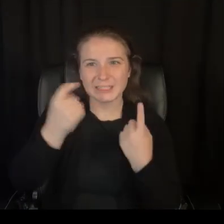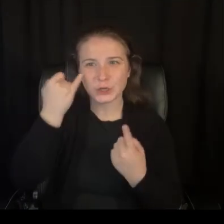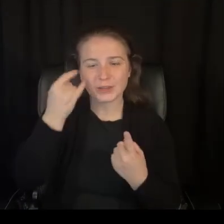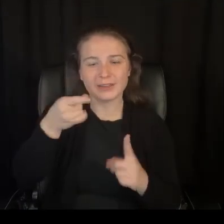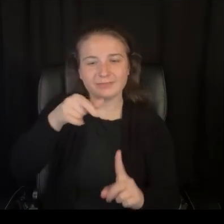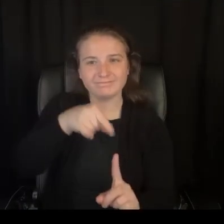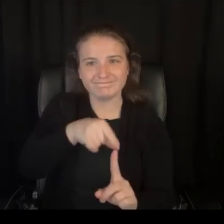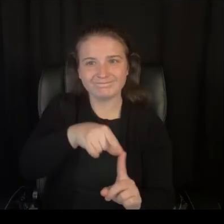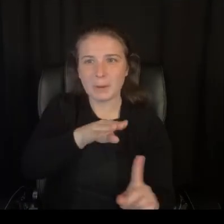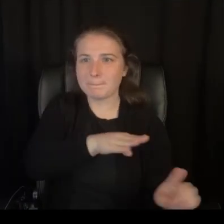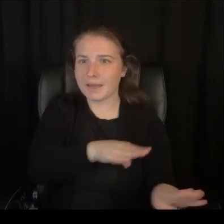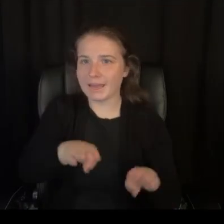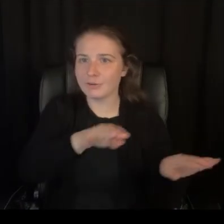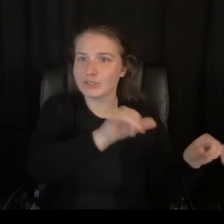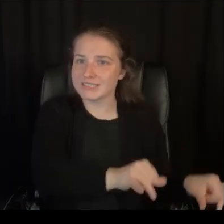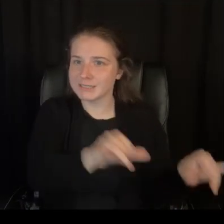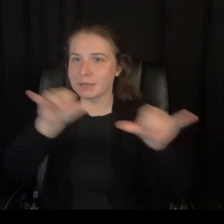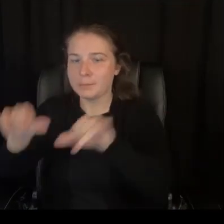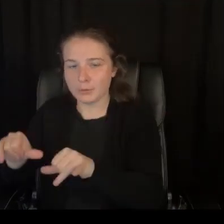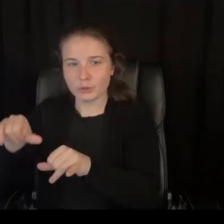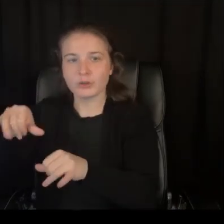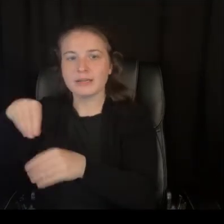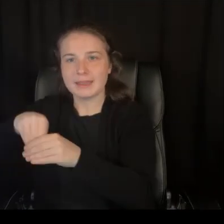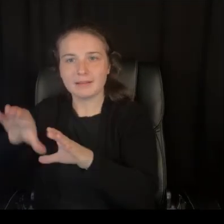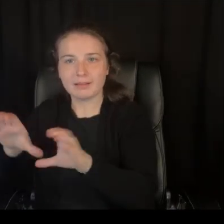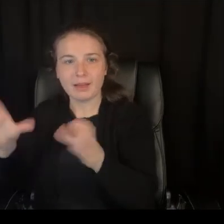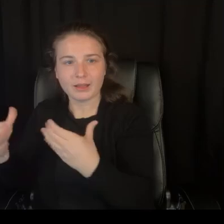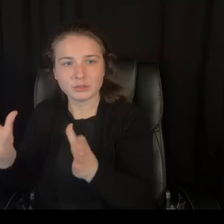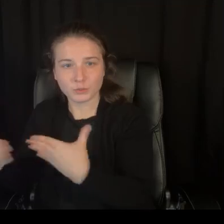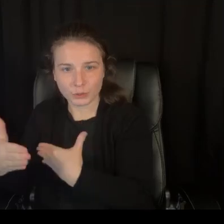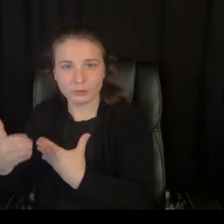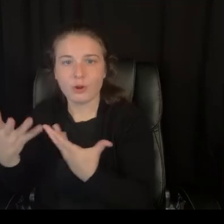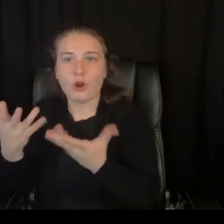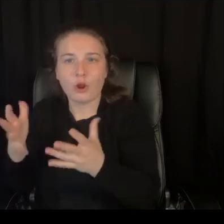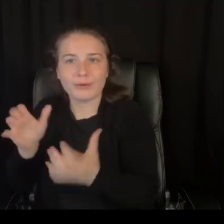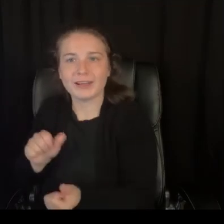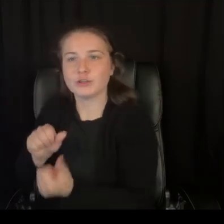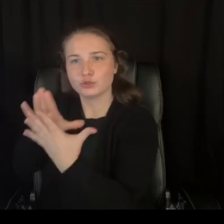behavior on the bus is similar to behavior in a classroom that is addressed